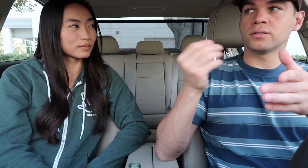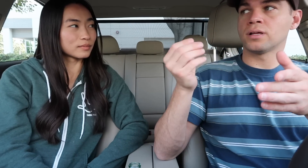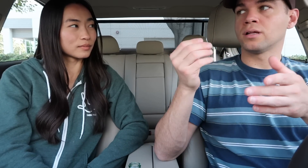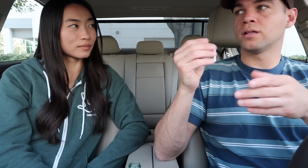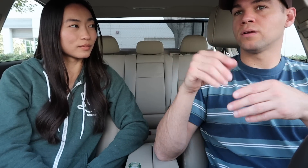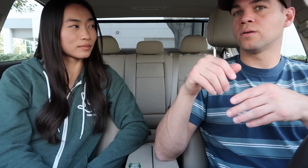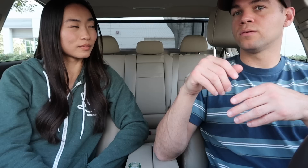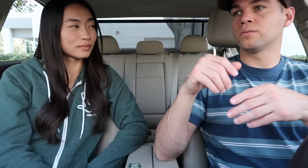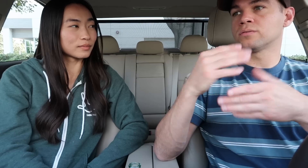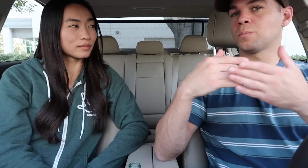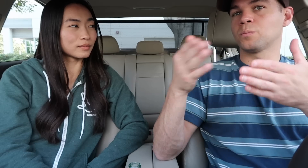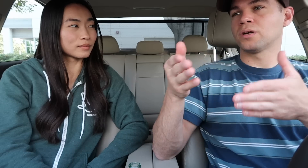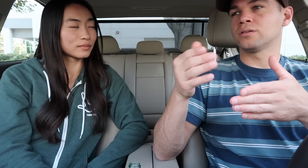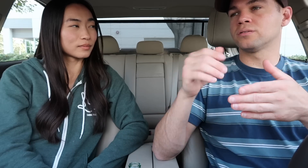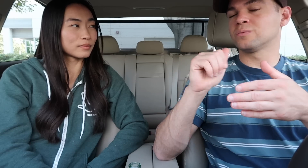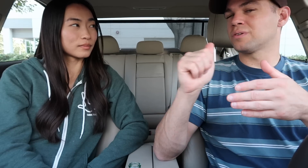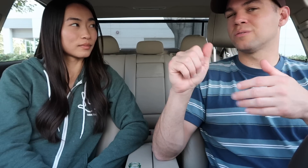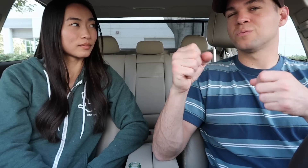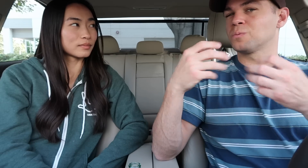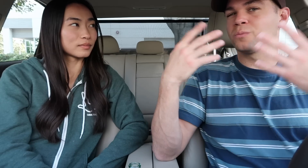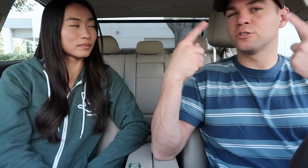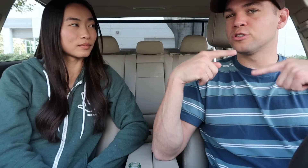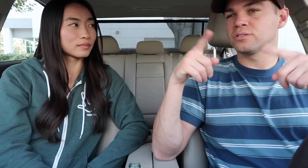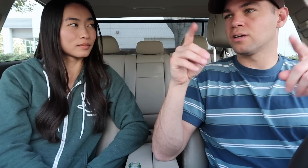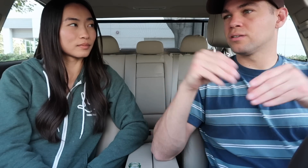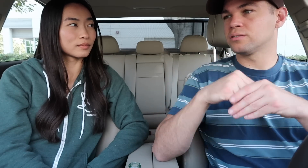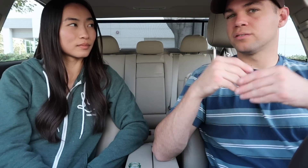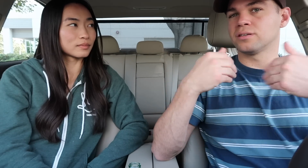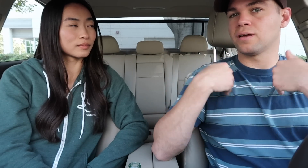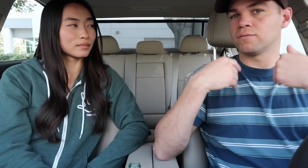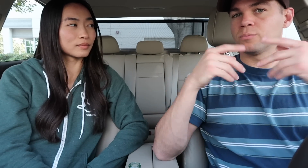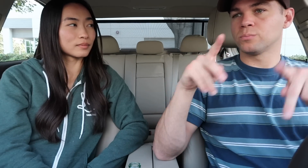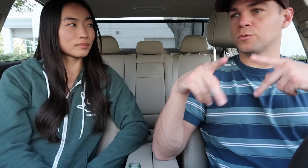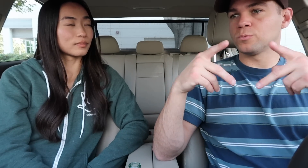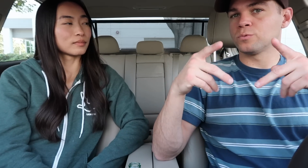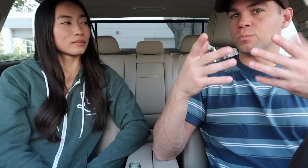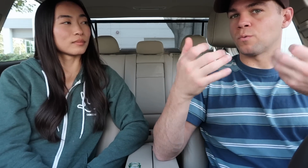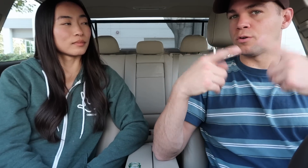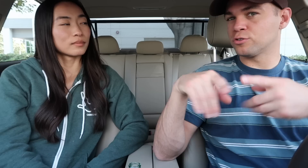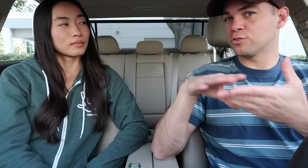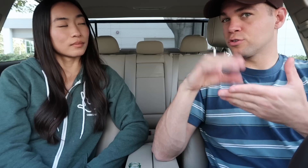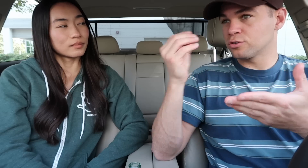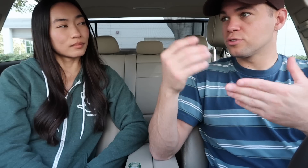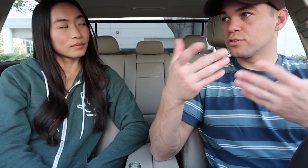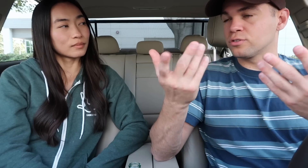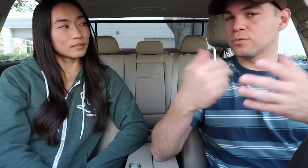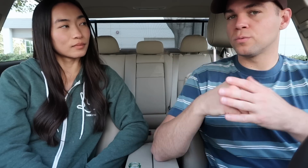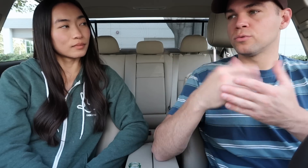and in some ways not so much success in having people want to learn